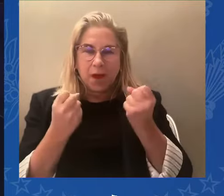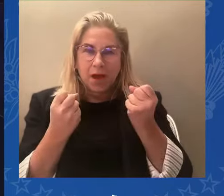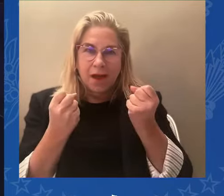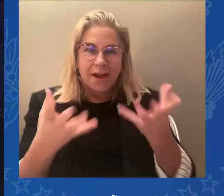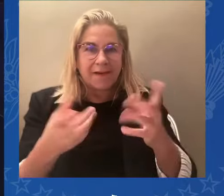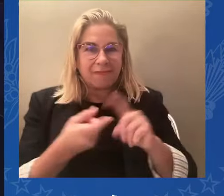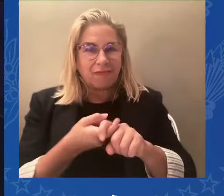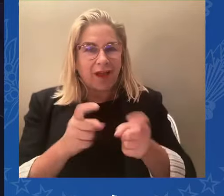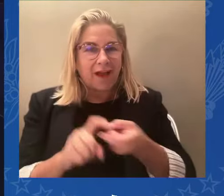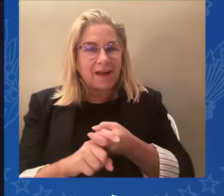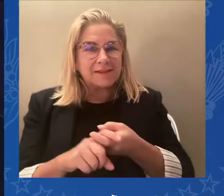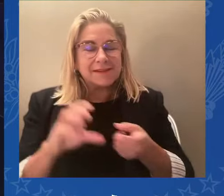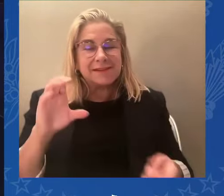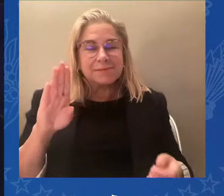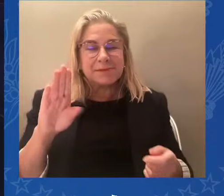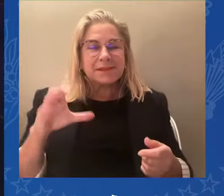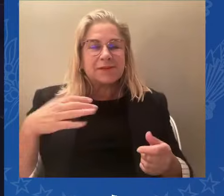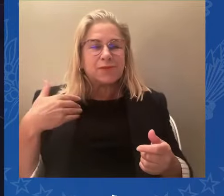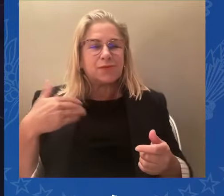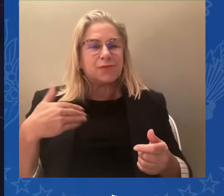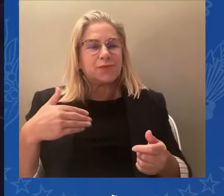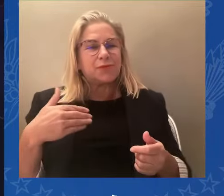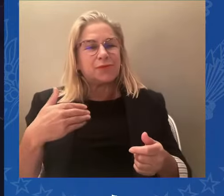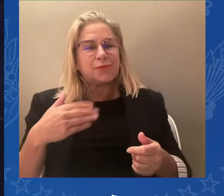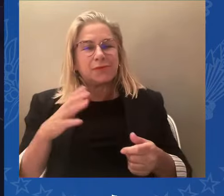You’ve always had my back, and I’d never forget it.